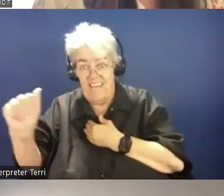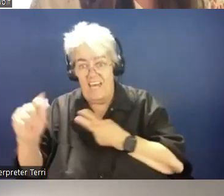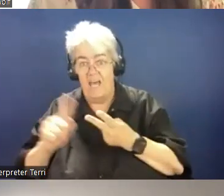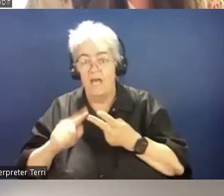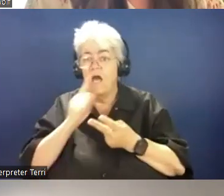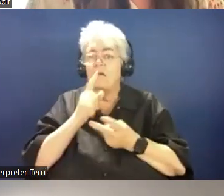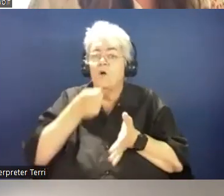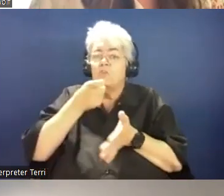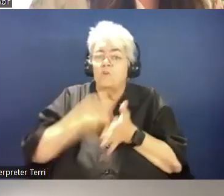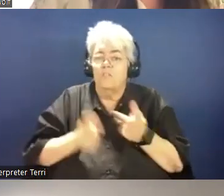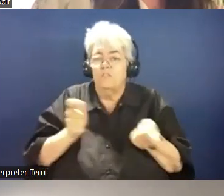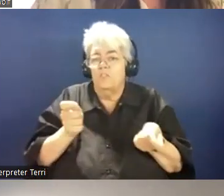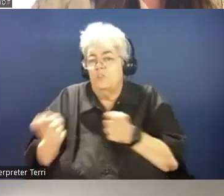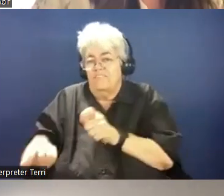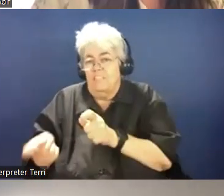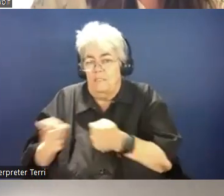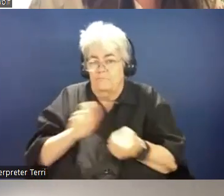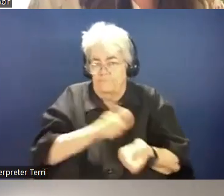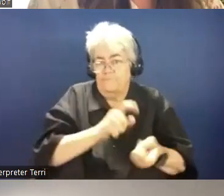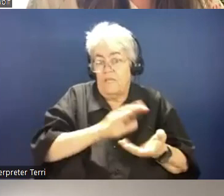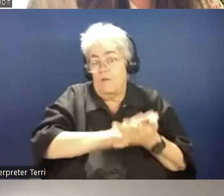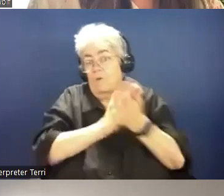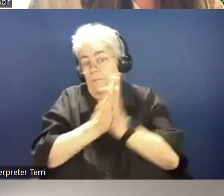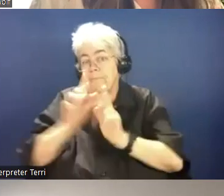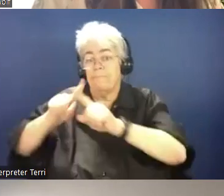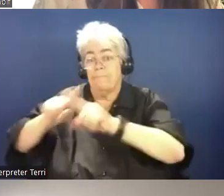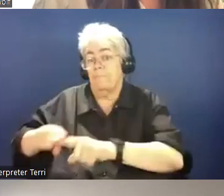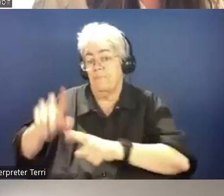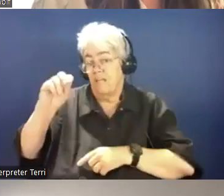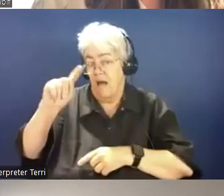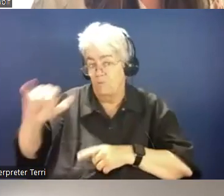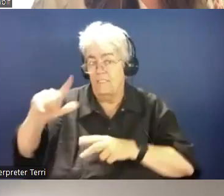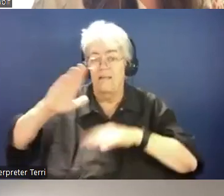would have to happen that would fall then on the counties as opposed to the state, or